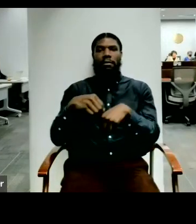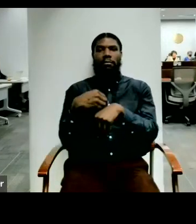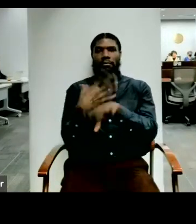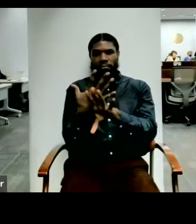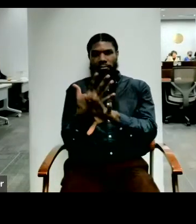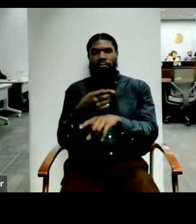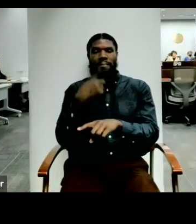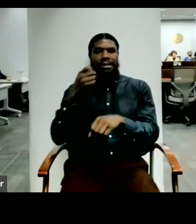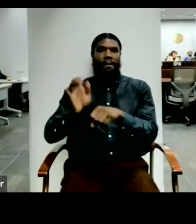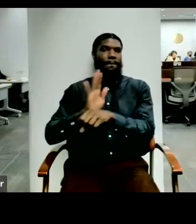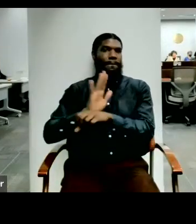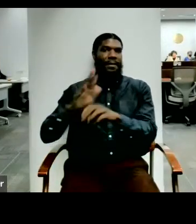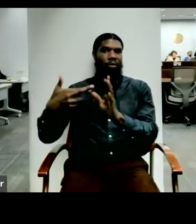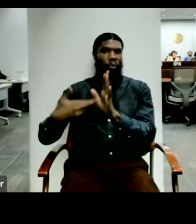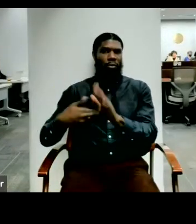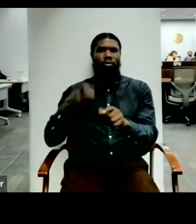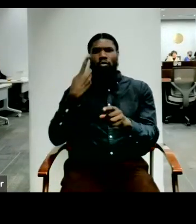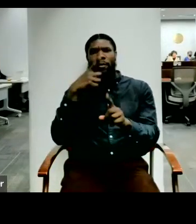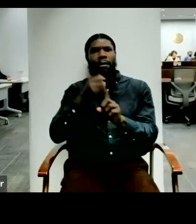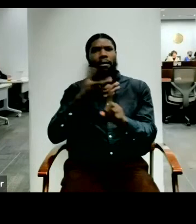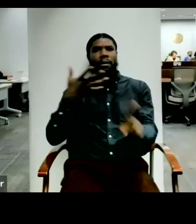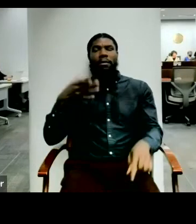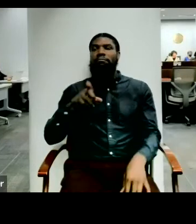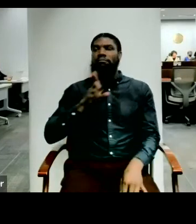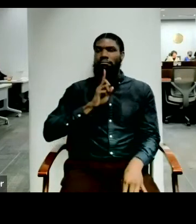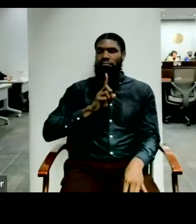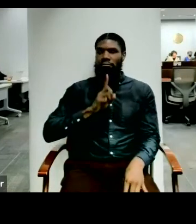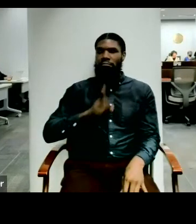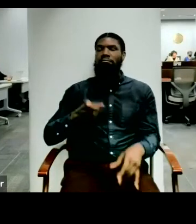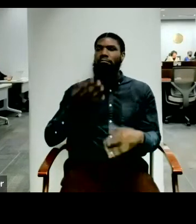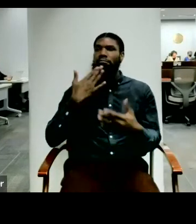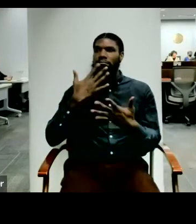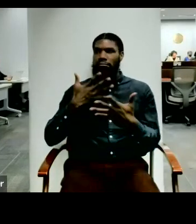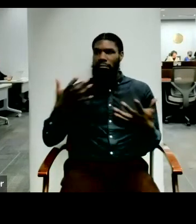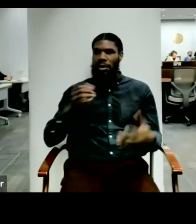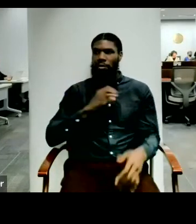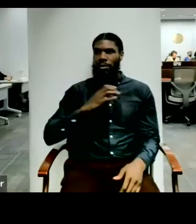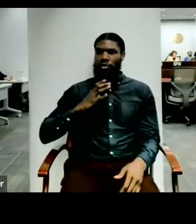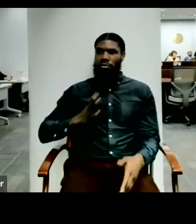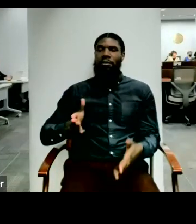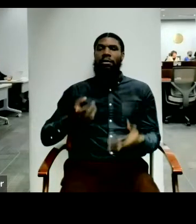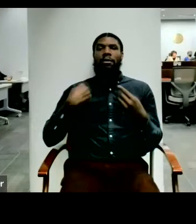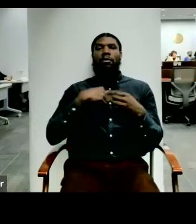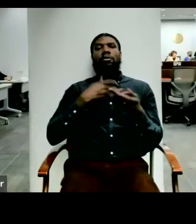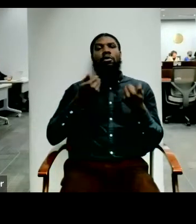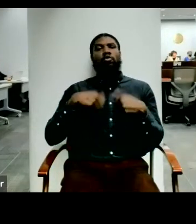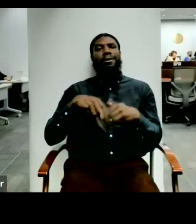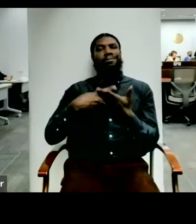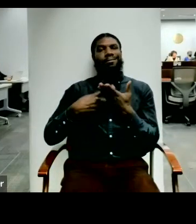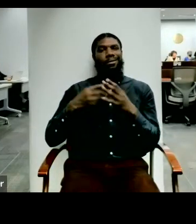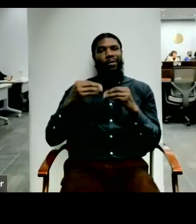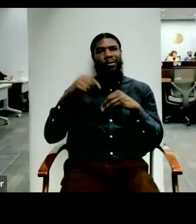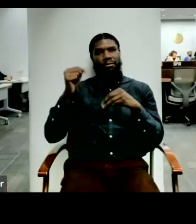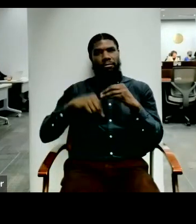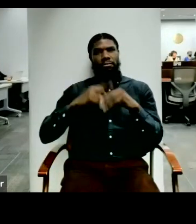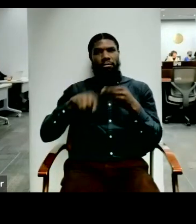Yes, thank you Commissioner. And so it is something we try to talk more about. There has been so much discussion about um the ability to work remote,